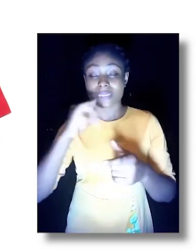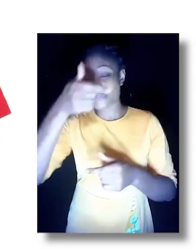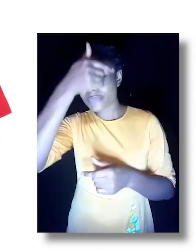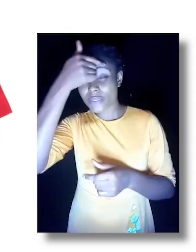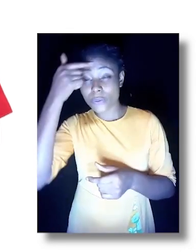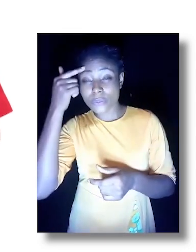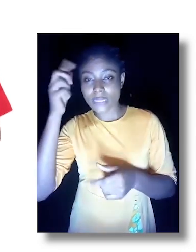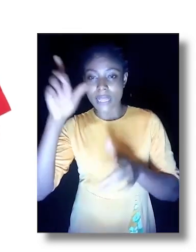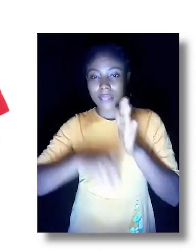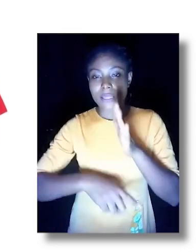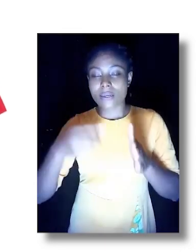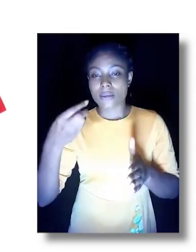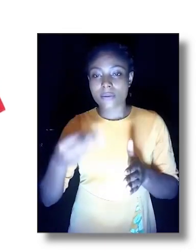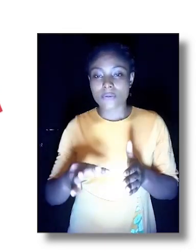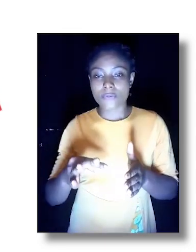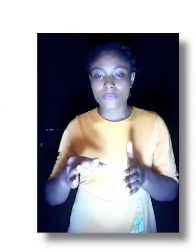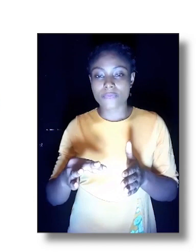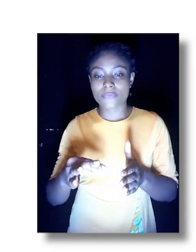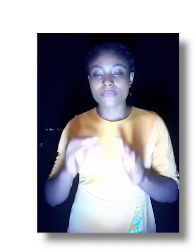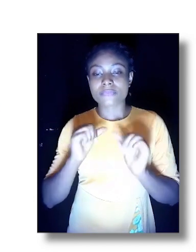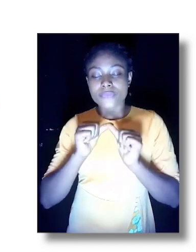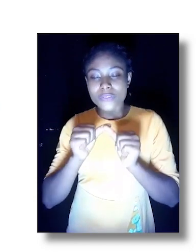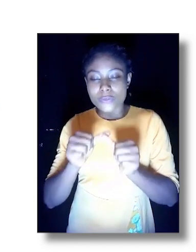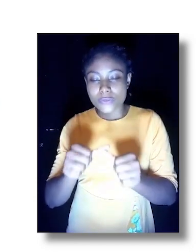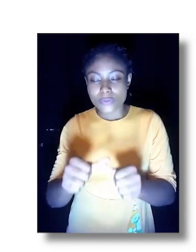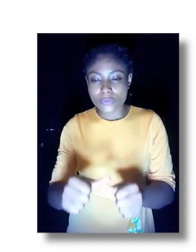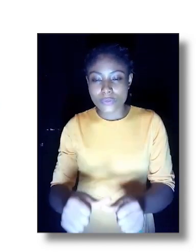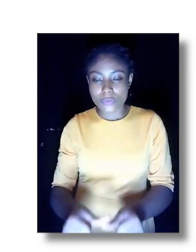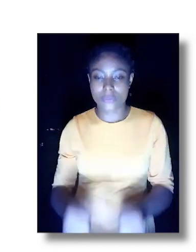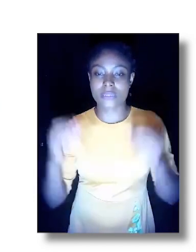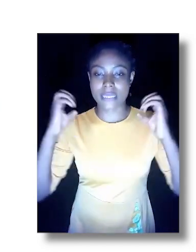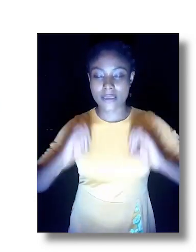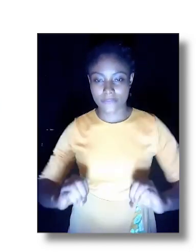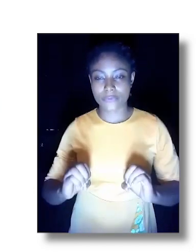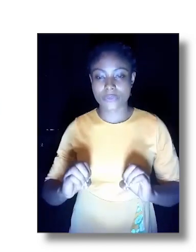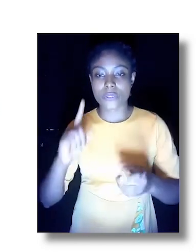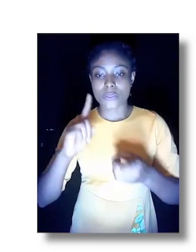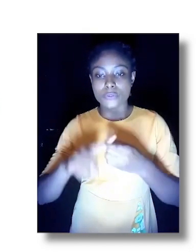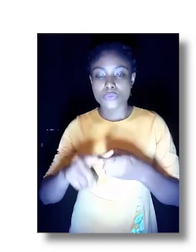is because of lack of a conscious effort towards developing their indigenous signed languages